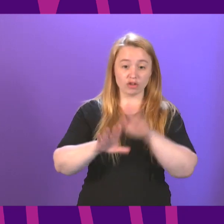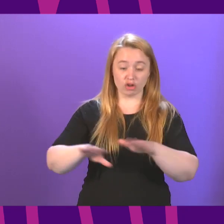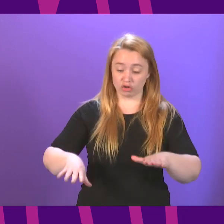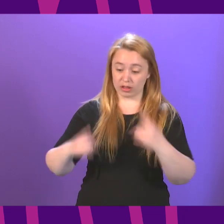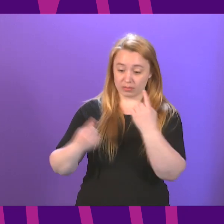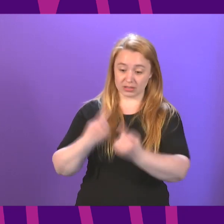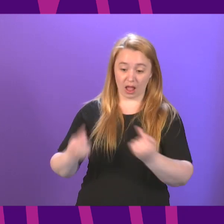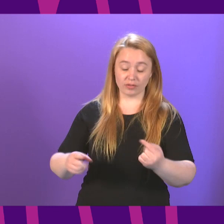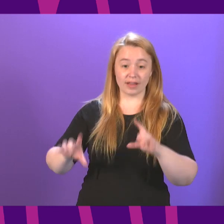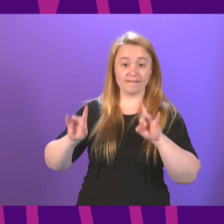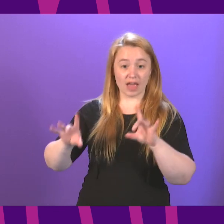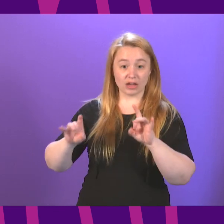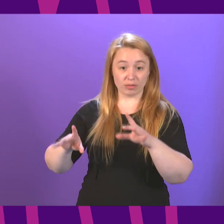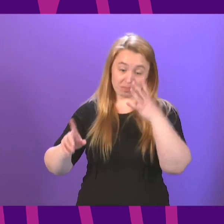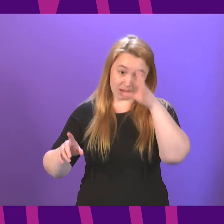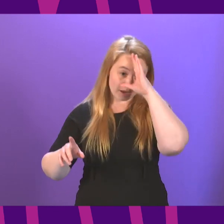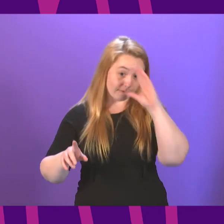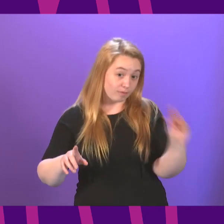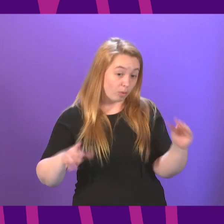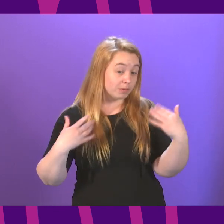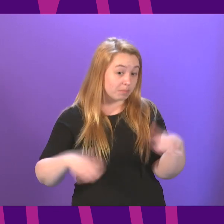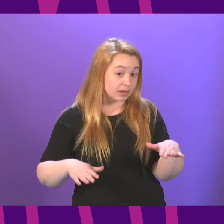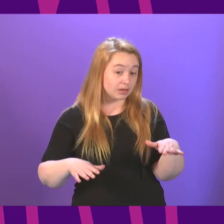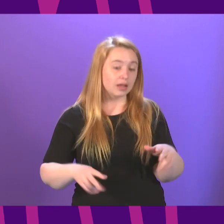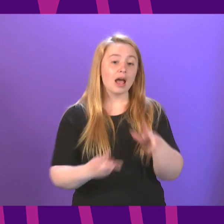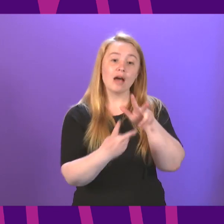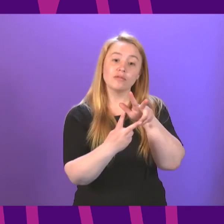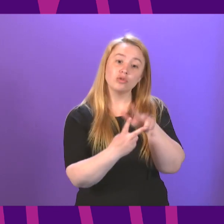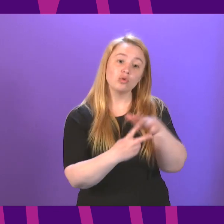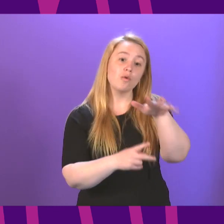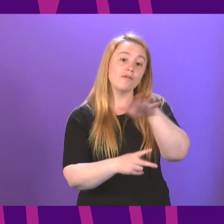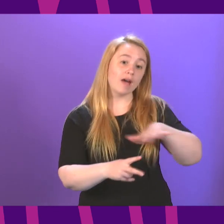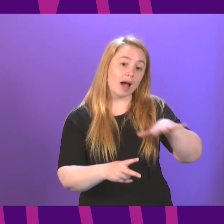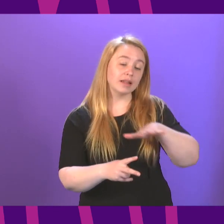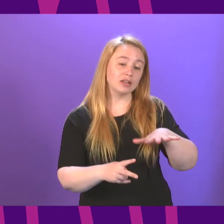environment has been informed—in particular, the families of the two children who tragically died?